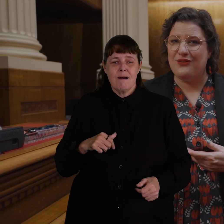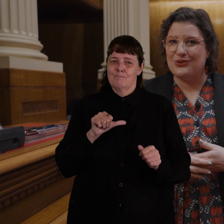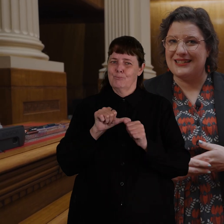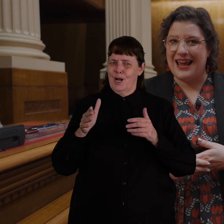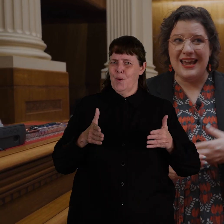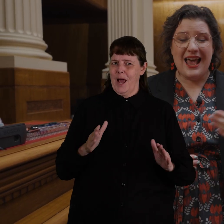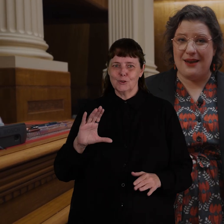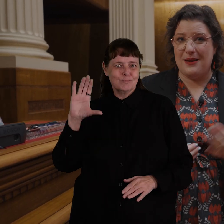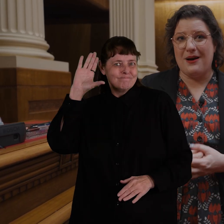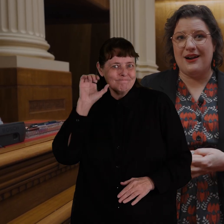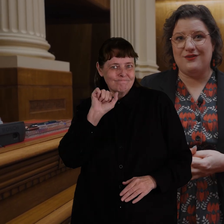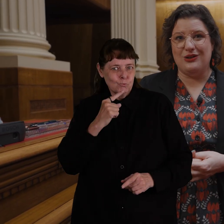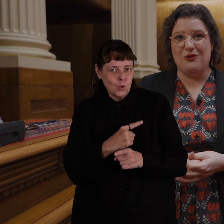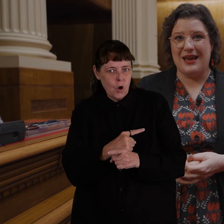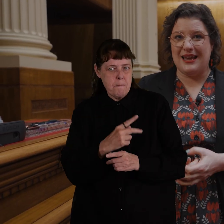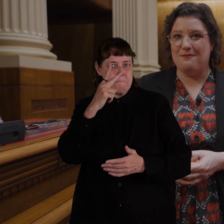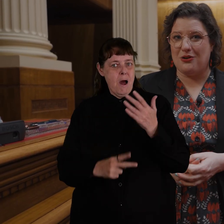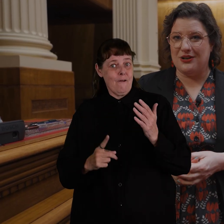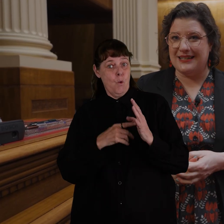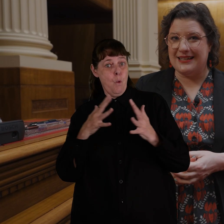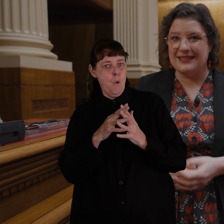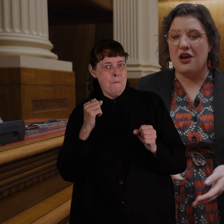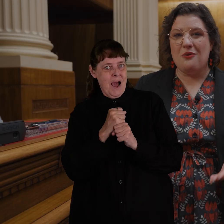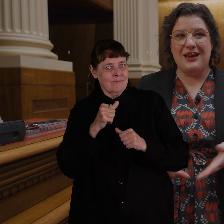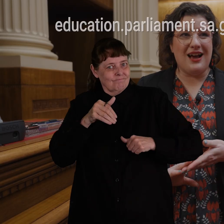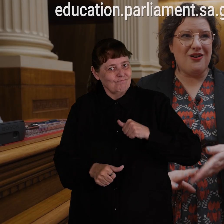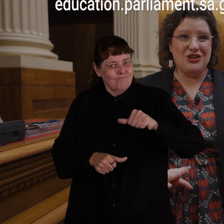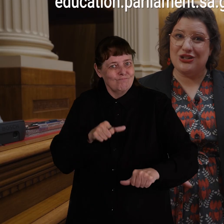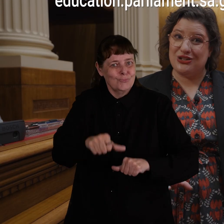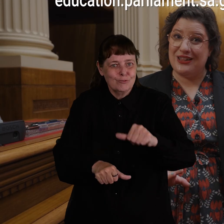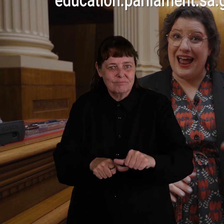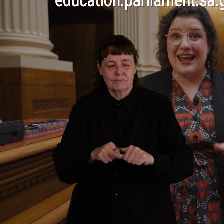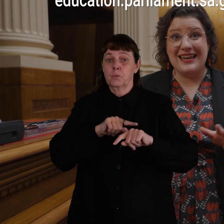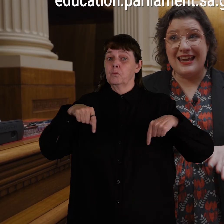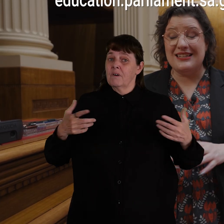have your say and be part of the lawmaking process. We encourage you to do that and get